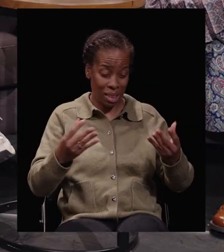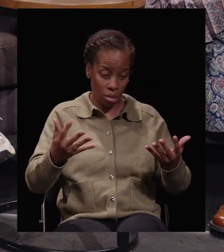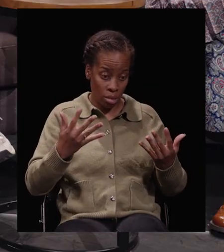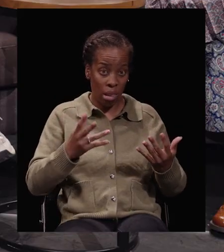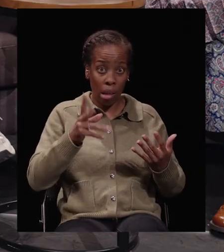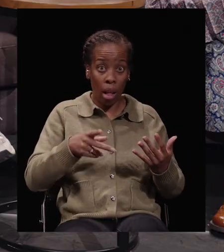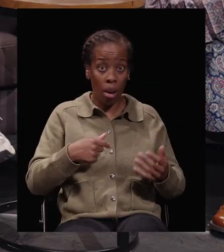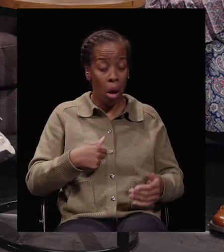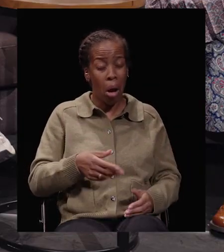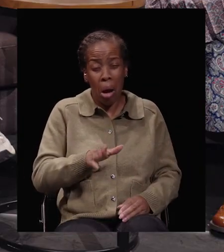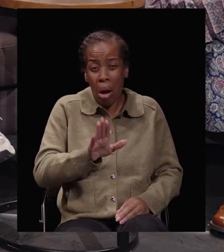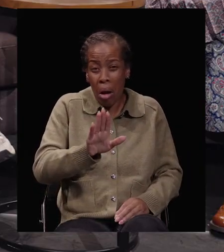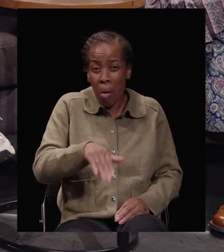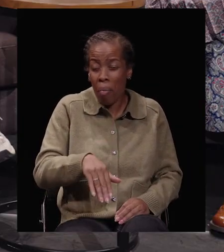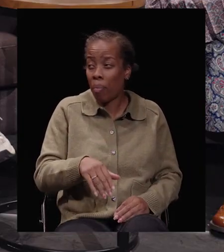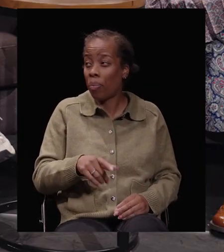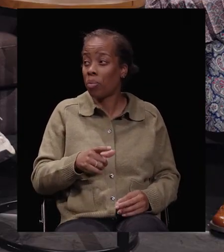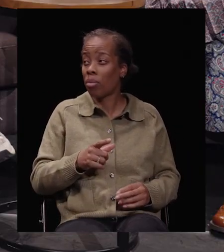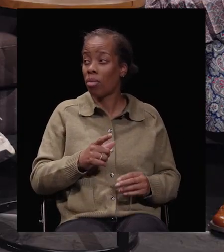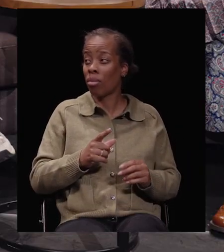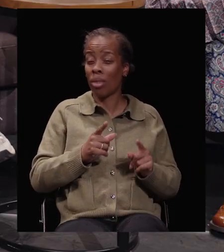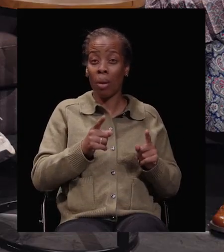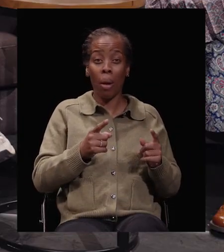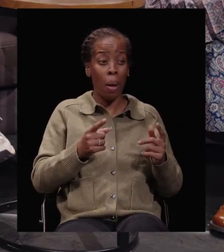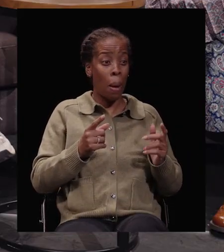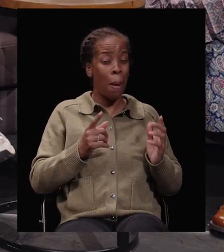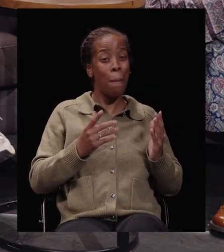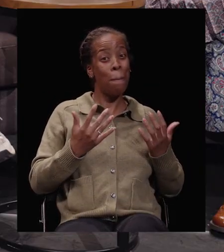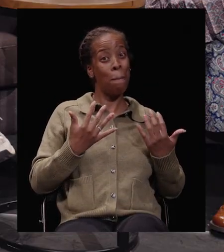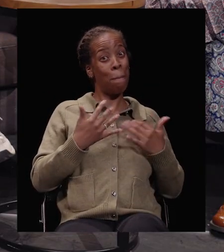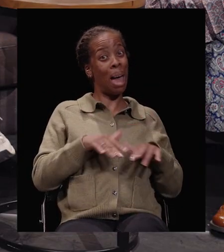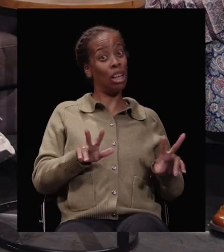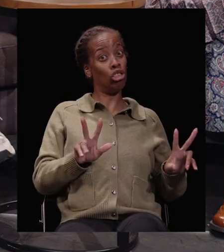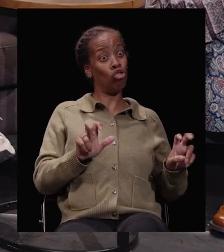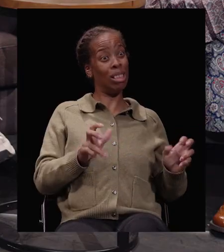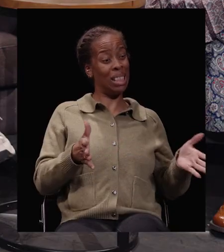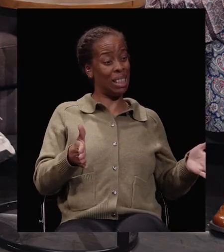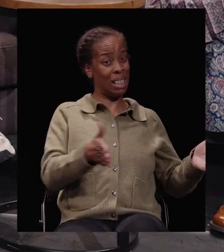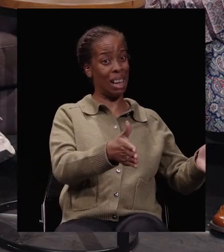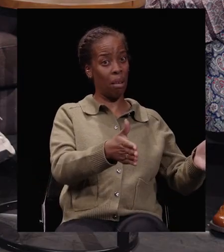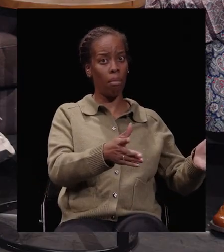on that narrow little mainstream industry thing. But all around us I think there is a flourishing,